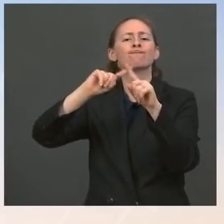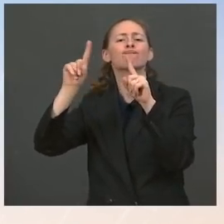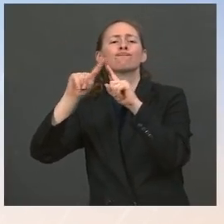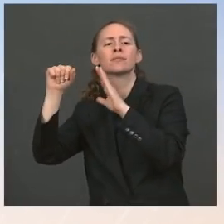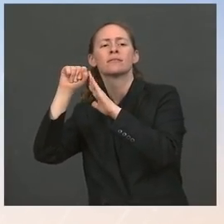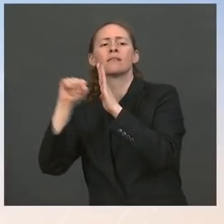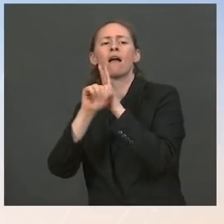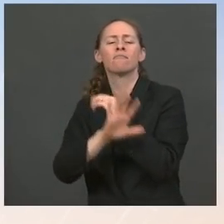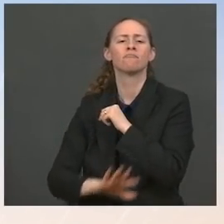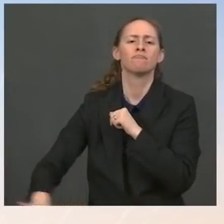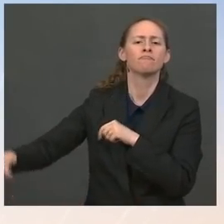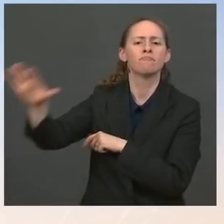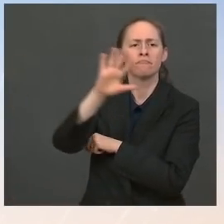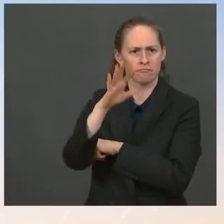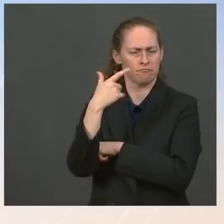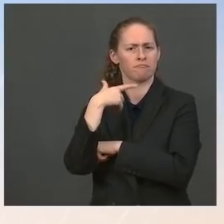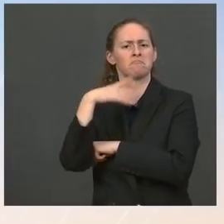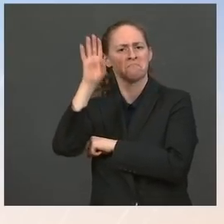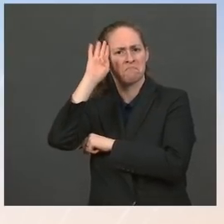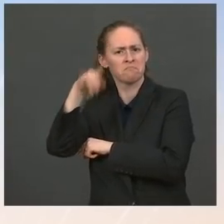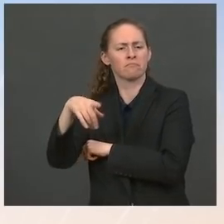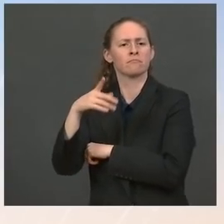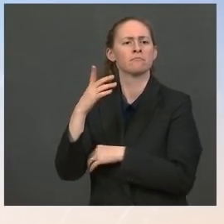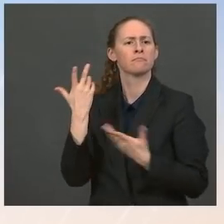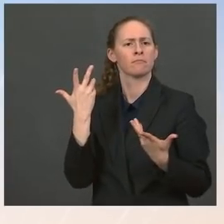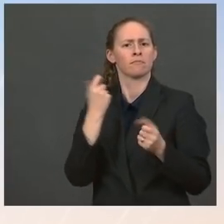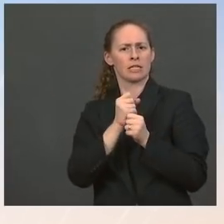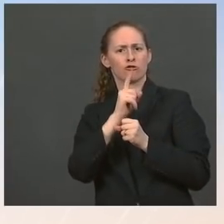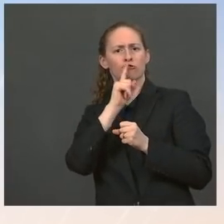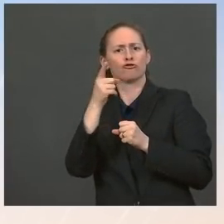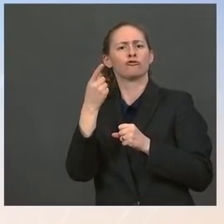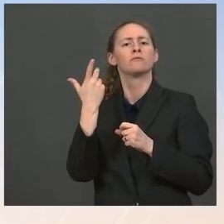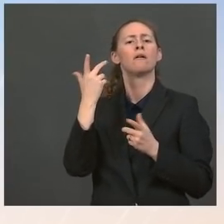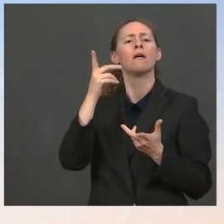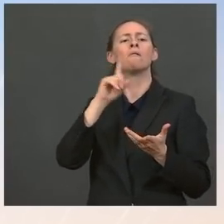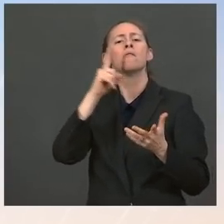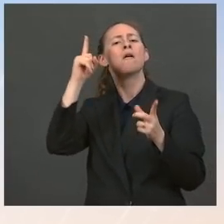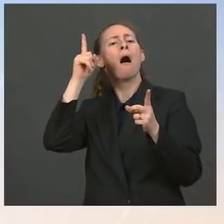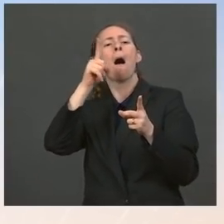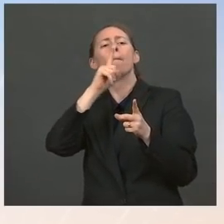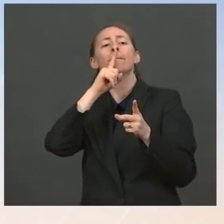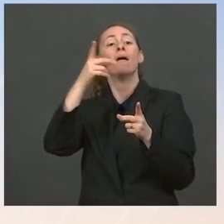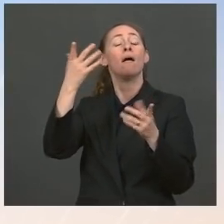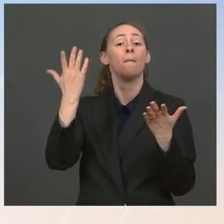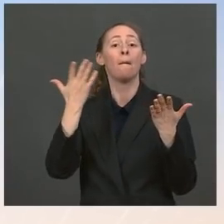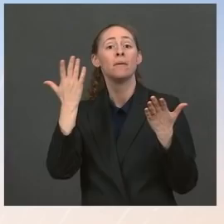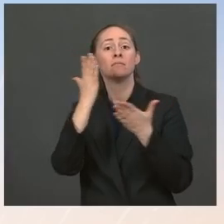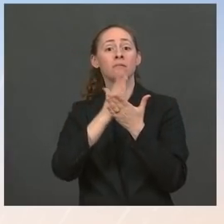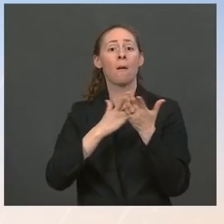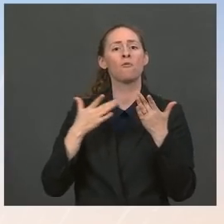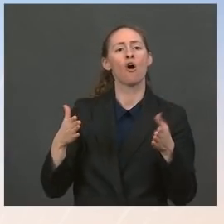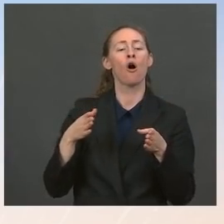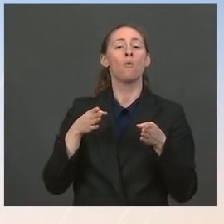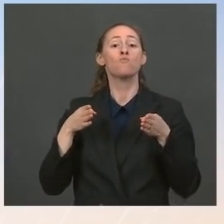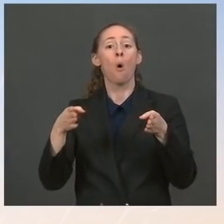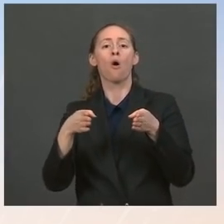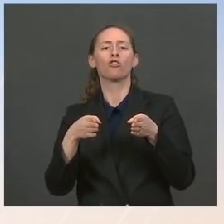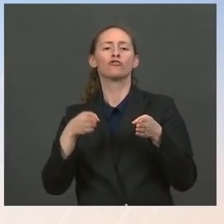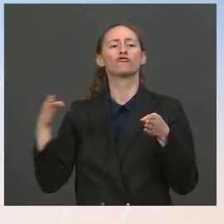and encourage more people to drive? Because I know that's been a concern of some of the progressives in the transportation community. Secretary Buttigieg: Right. I mean, this is not just about adding,